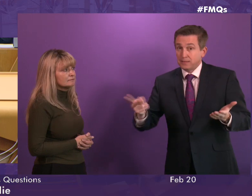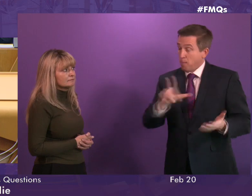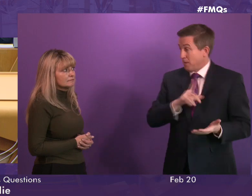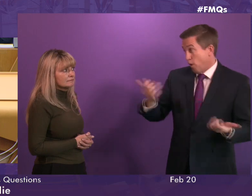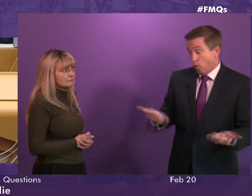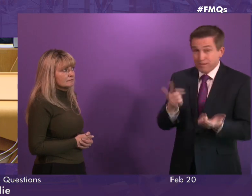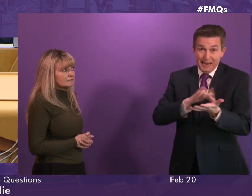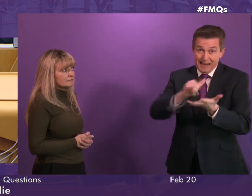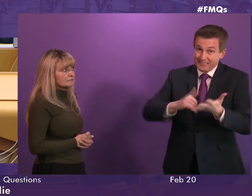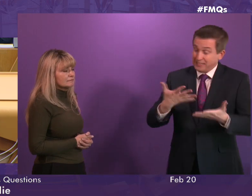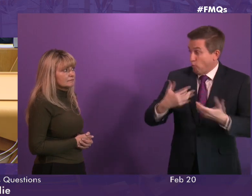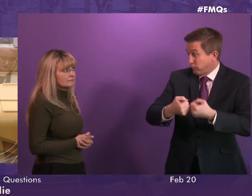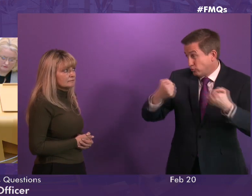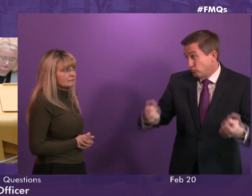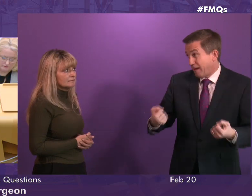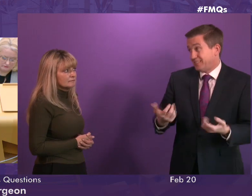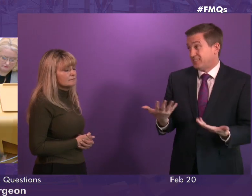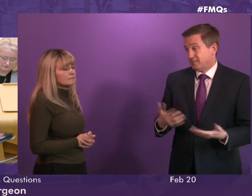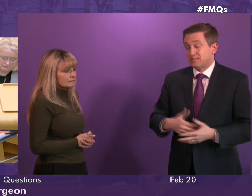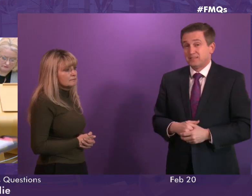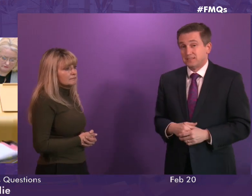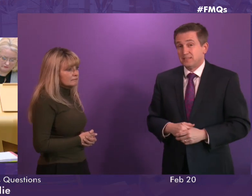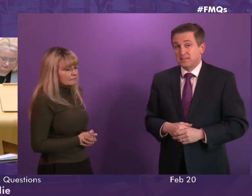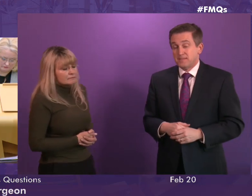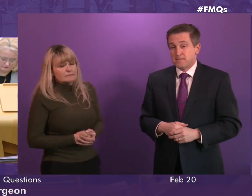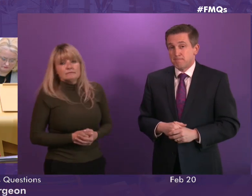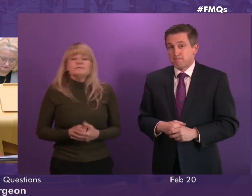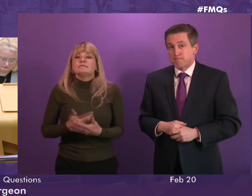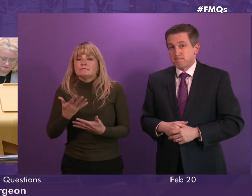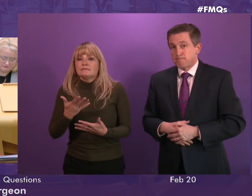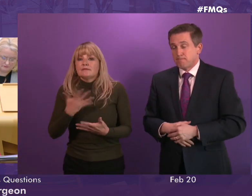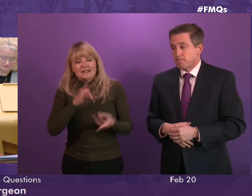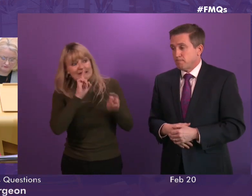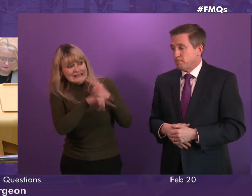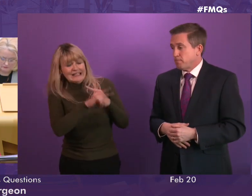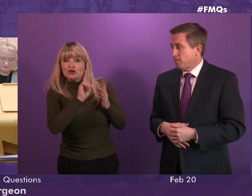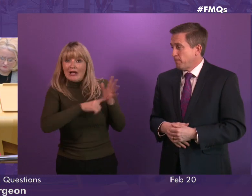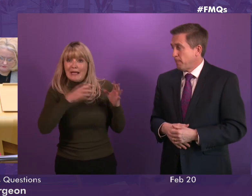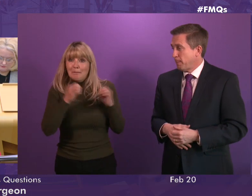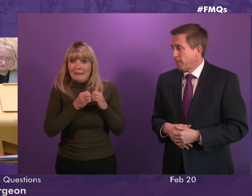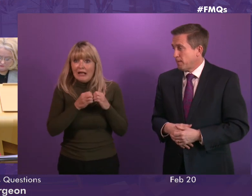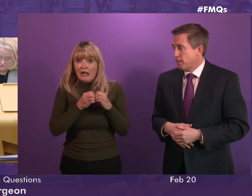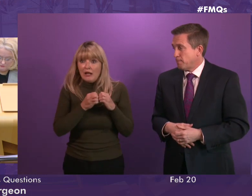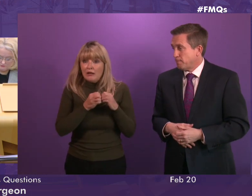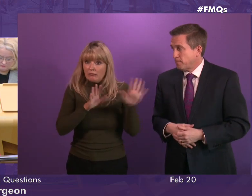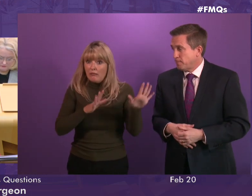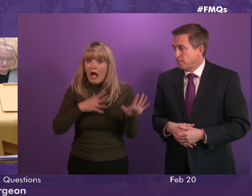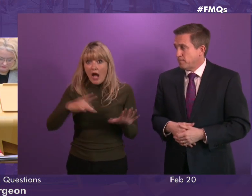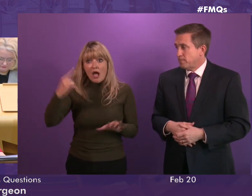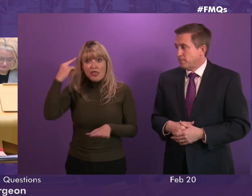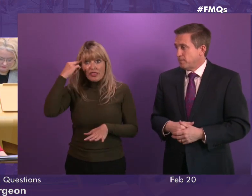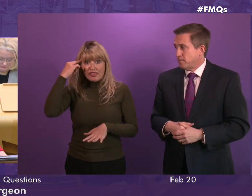cope with the virus? The First Minister: It will be just a matter of time until we